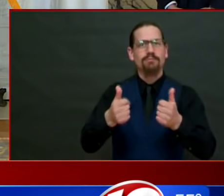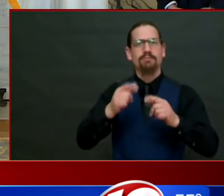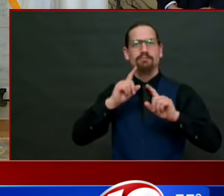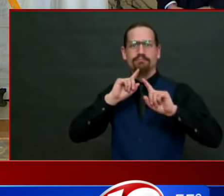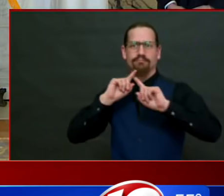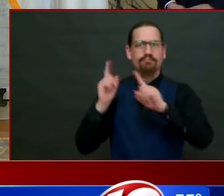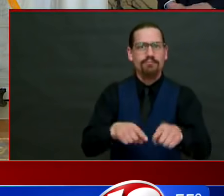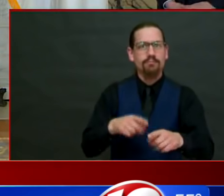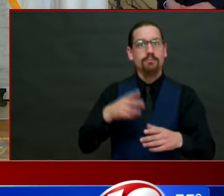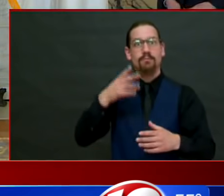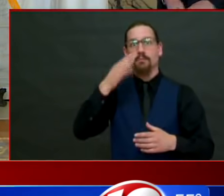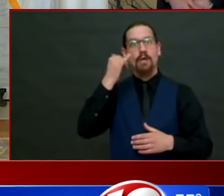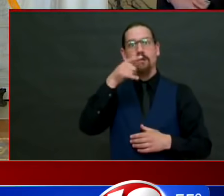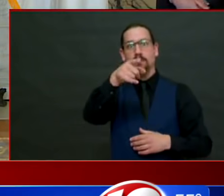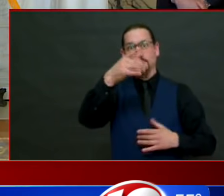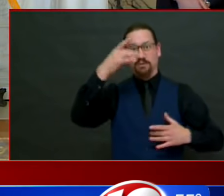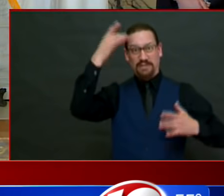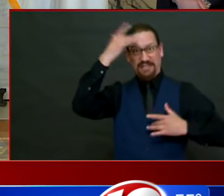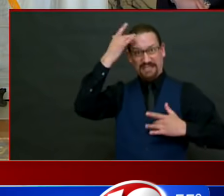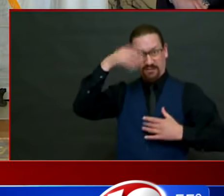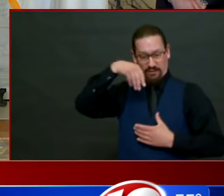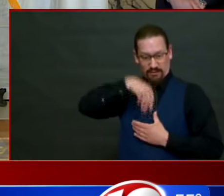HERE, SHE WOULD SAY SYMPTOMATIC VERSUS A SYMPTOM ATTIC.